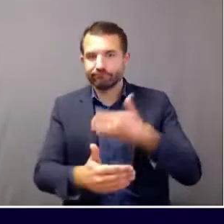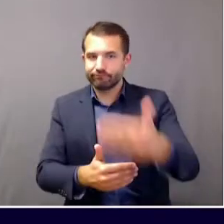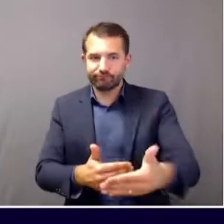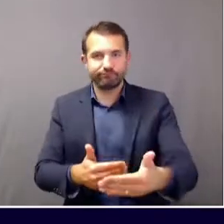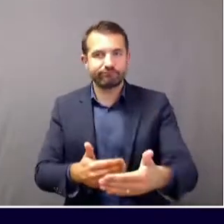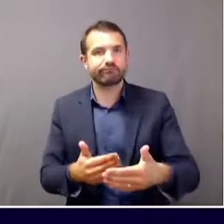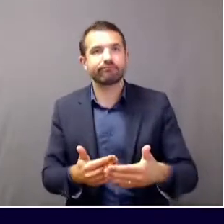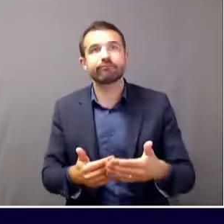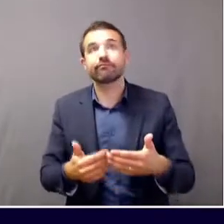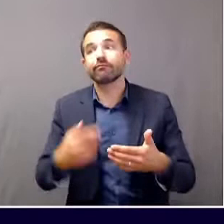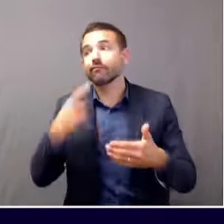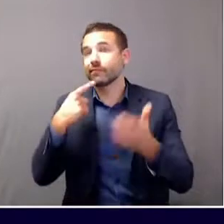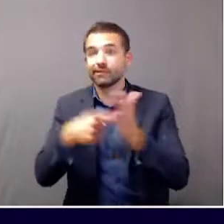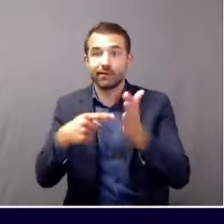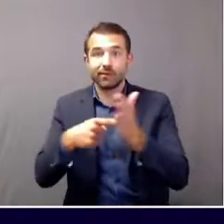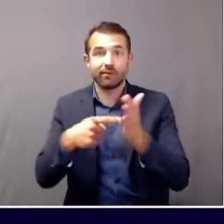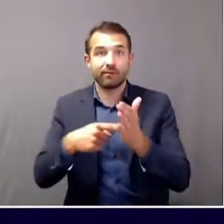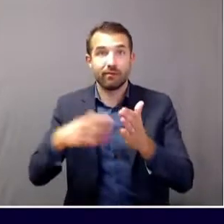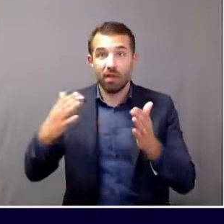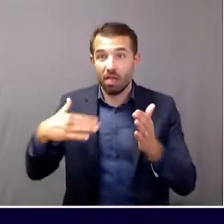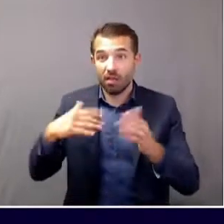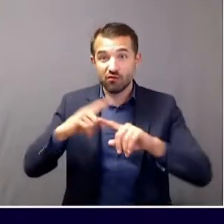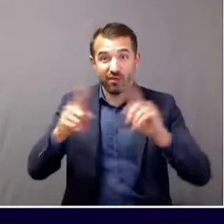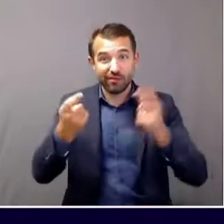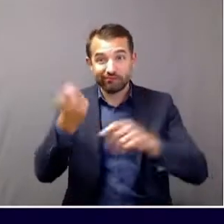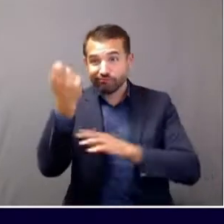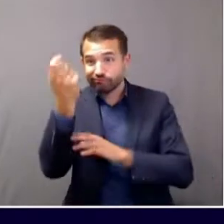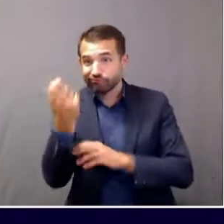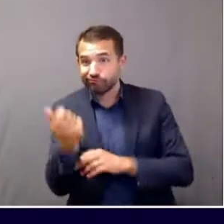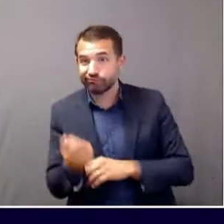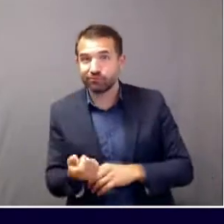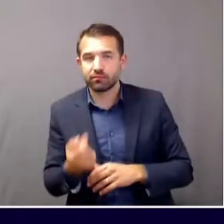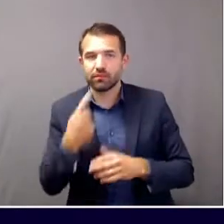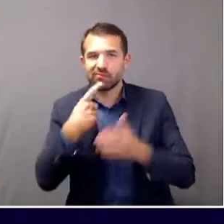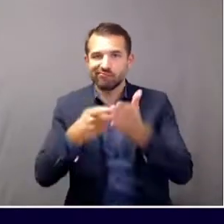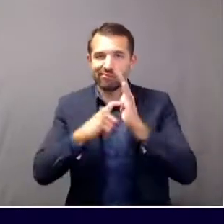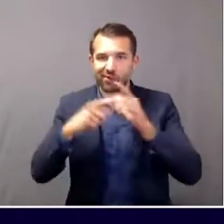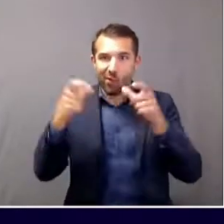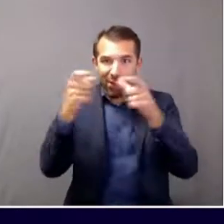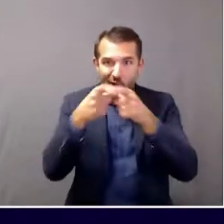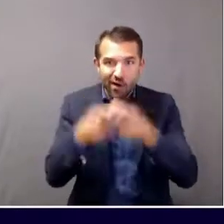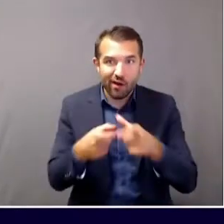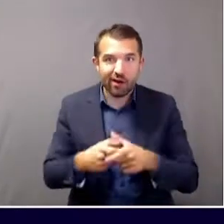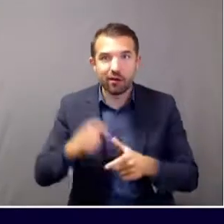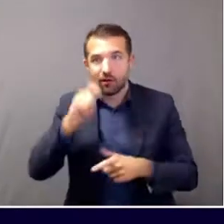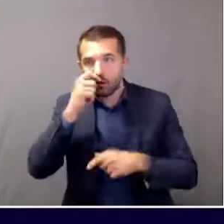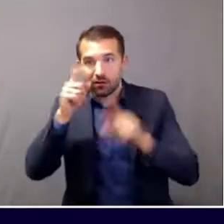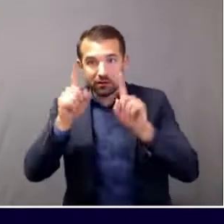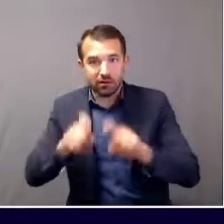changing quarantine and testing